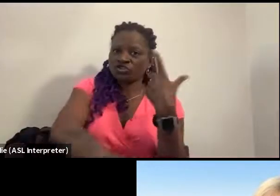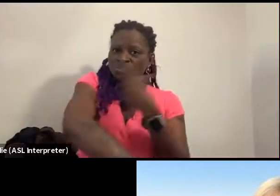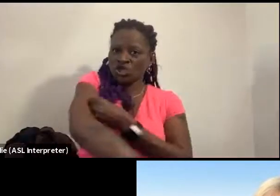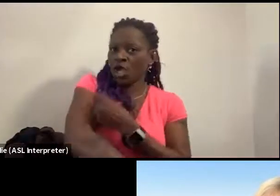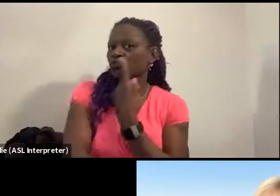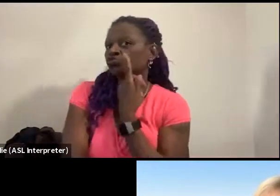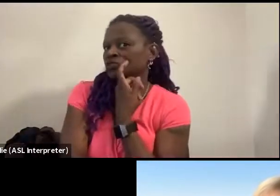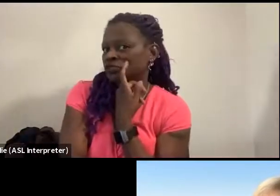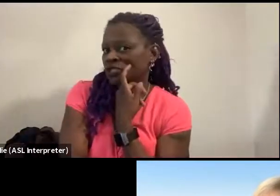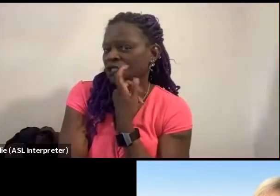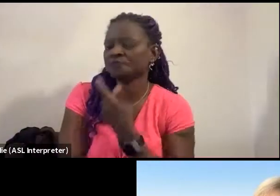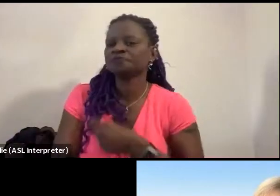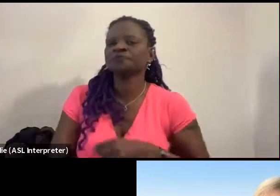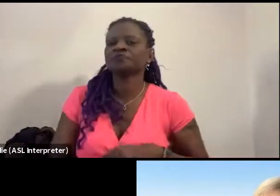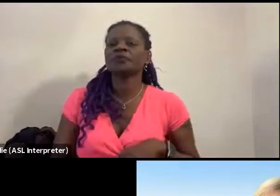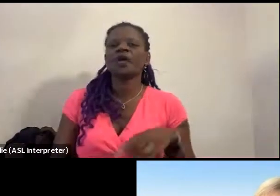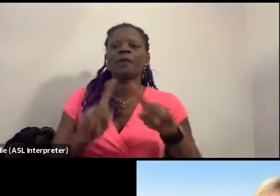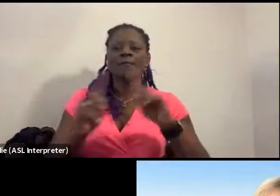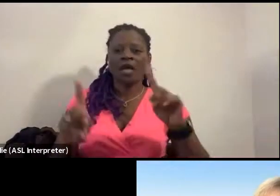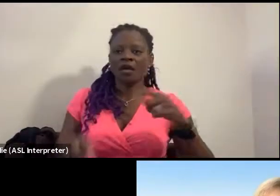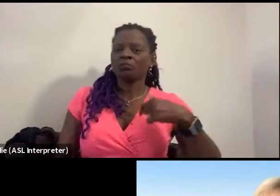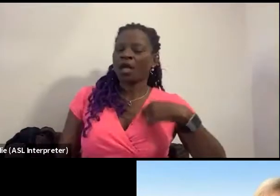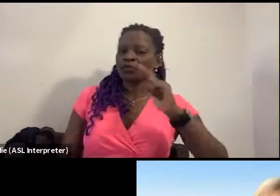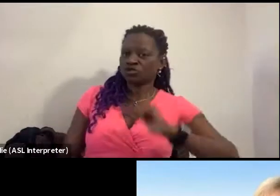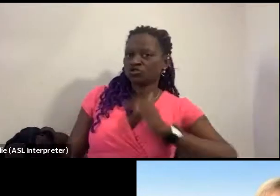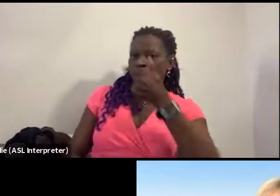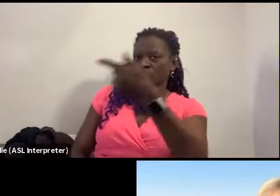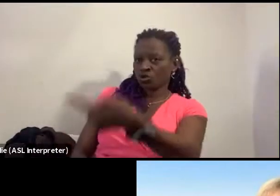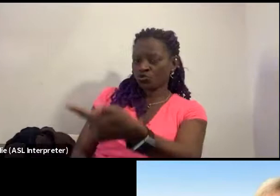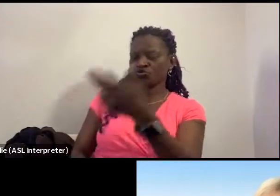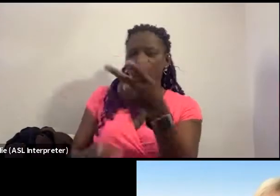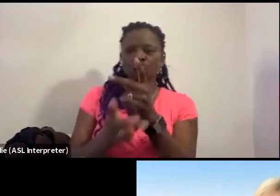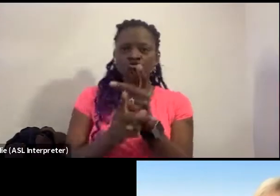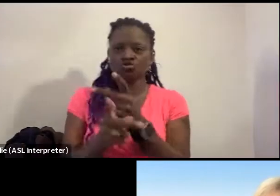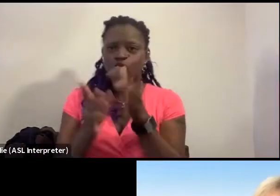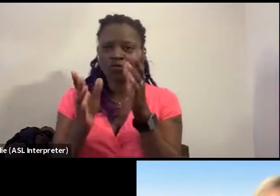Council Vaccine Hesitancy Survey Supervisor Gorin.